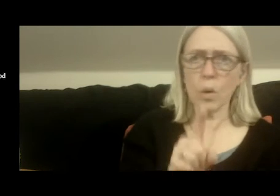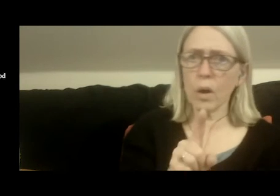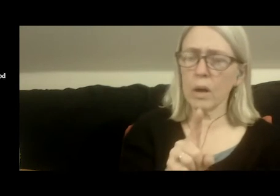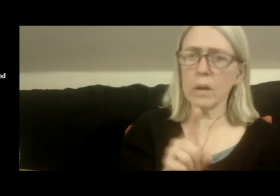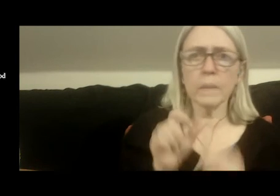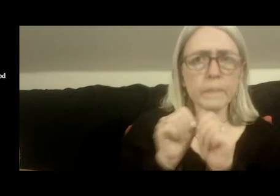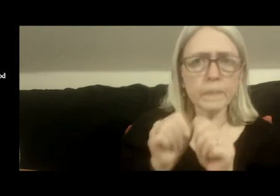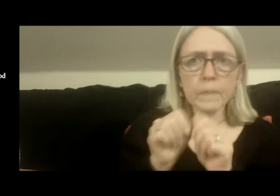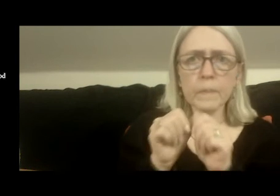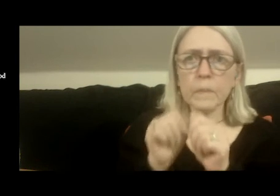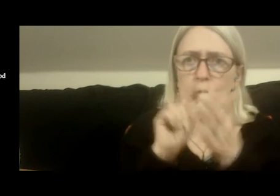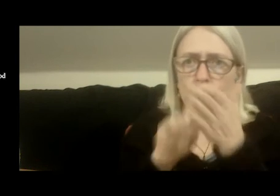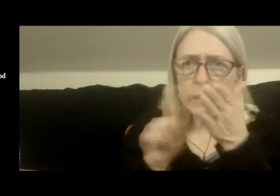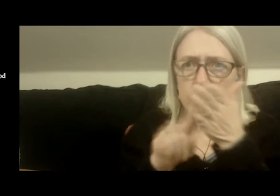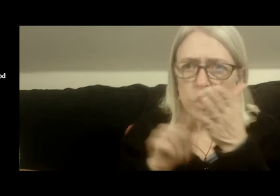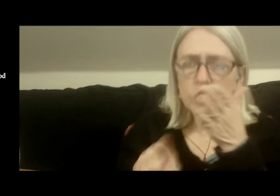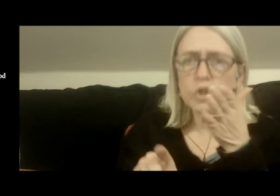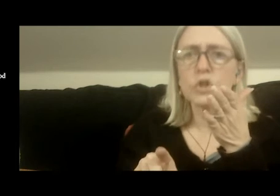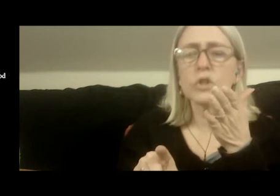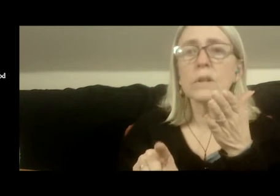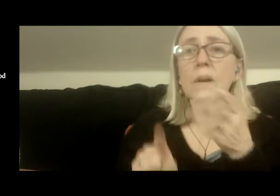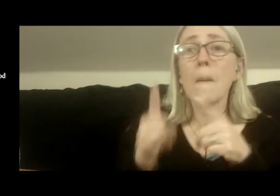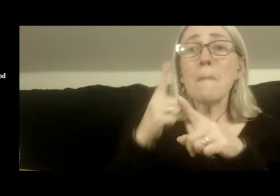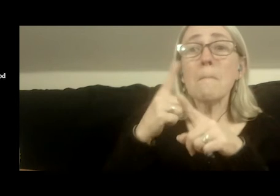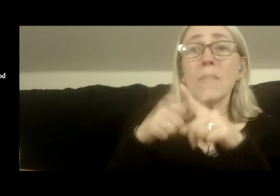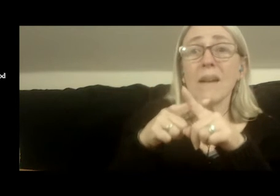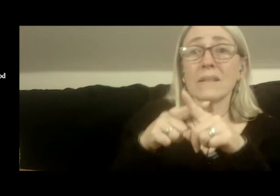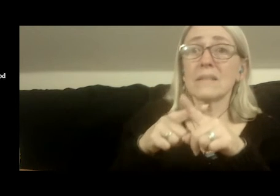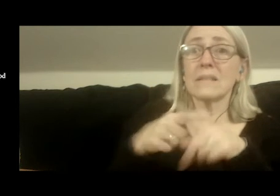who have no way in which to care for themselves. We have to be here.